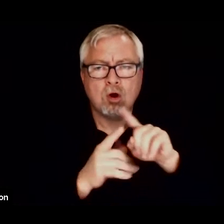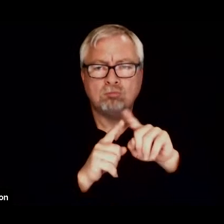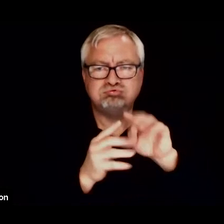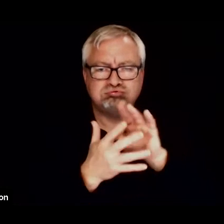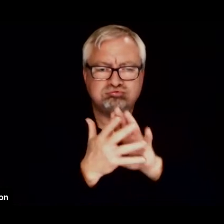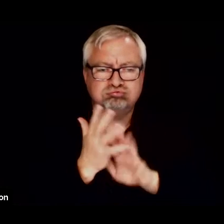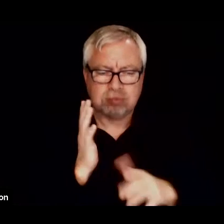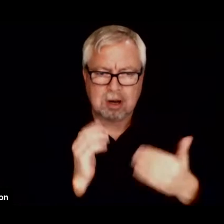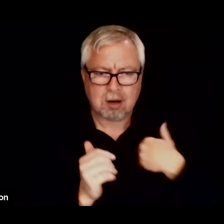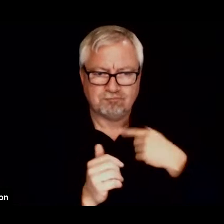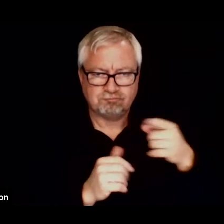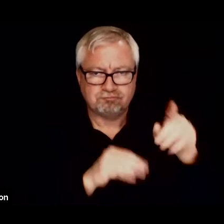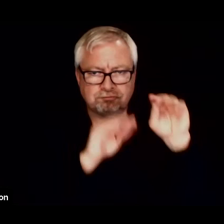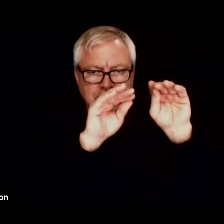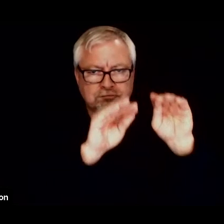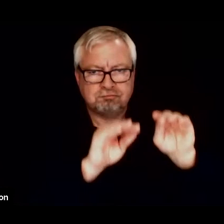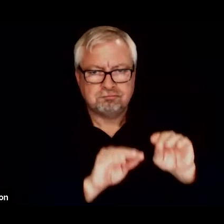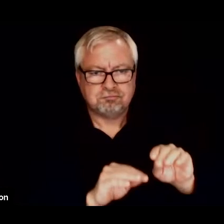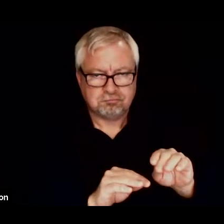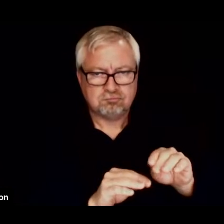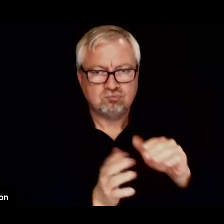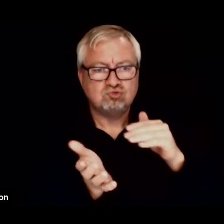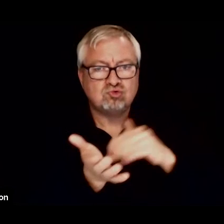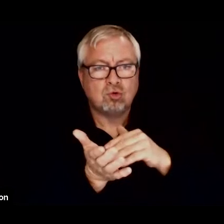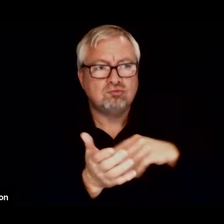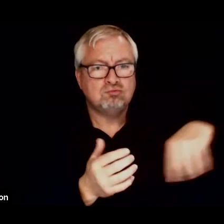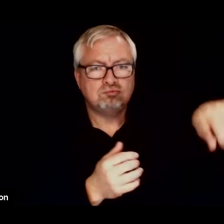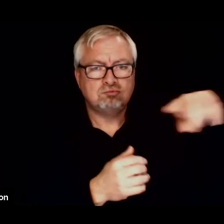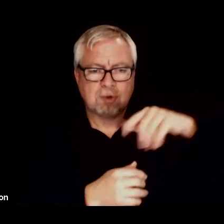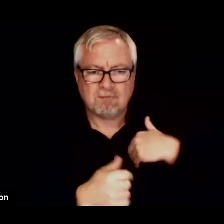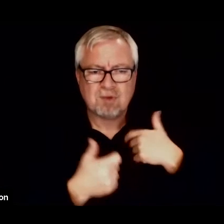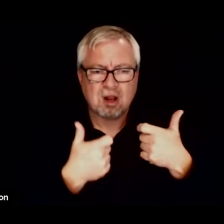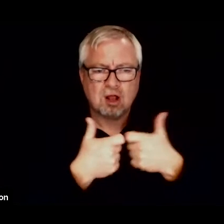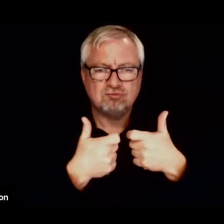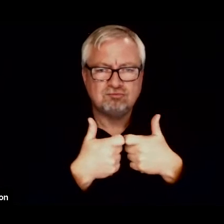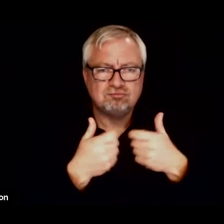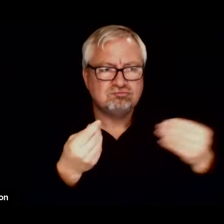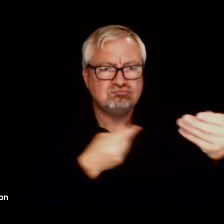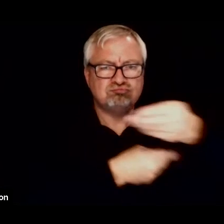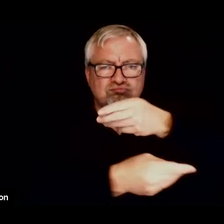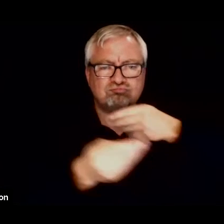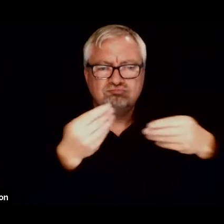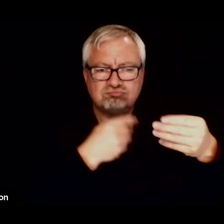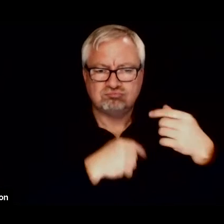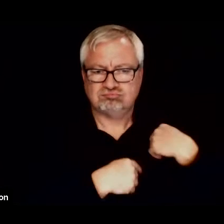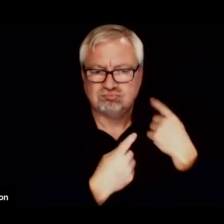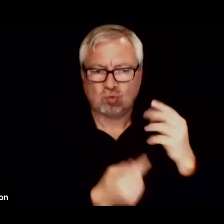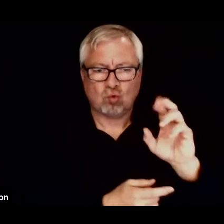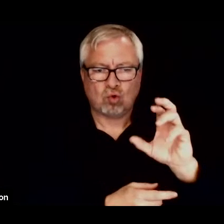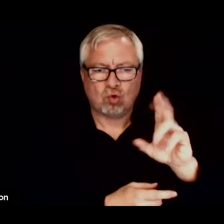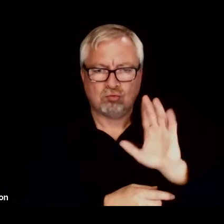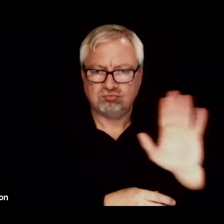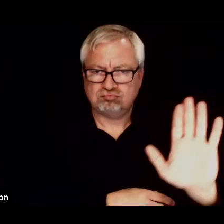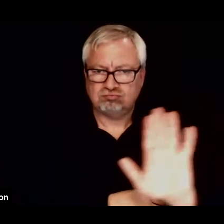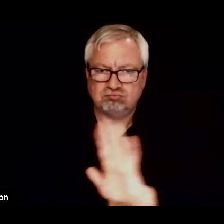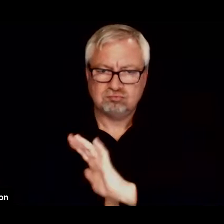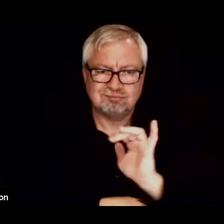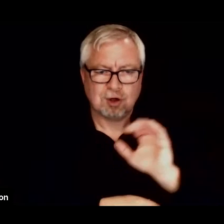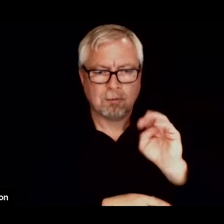of their electronic health record and so it it includes that information on that patient um the